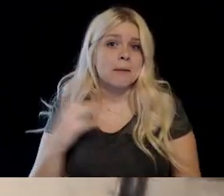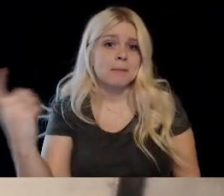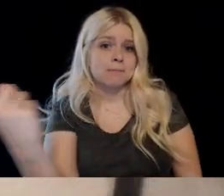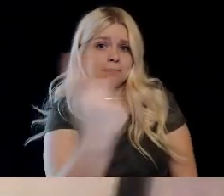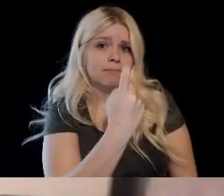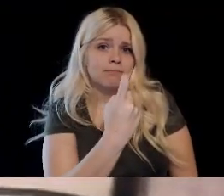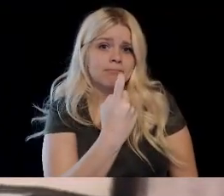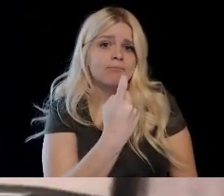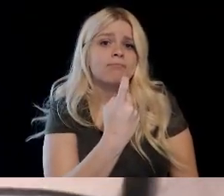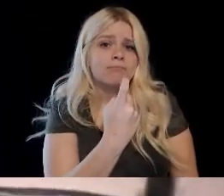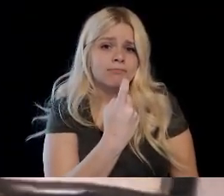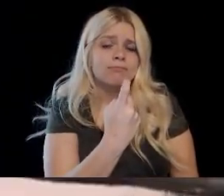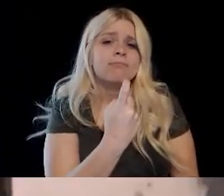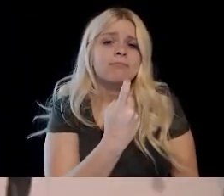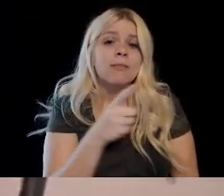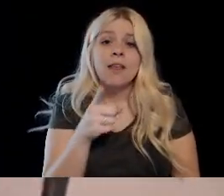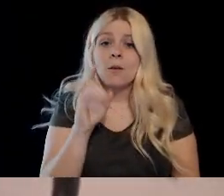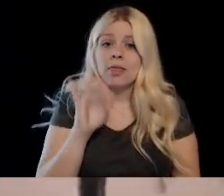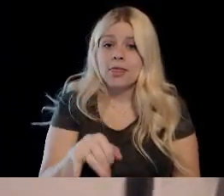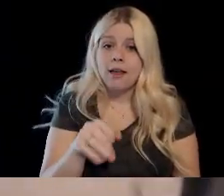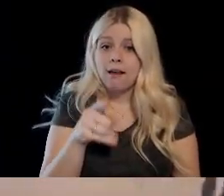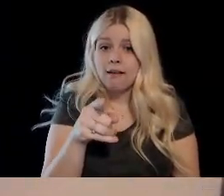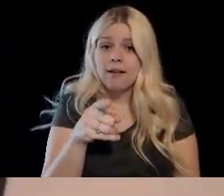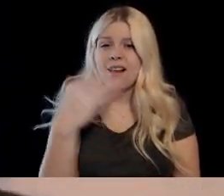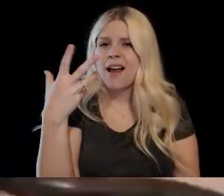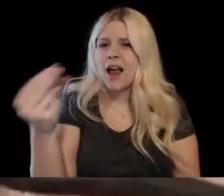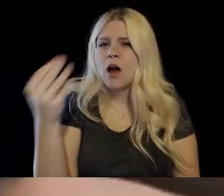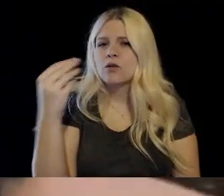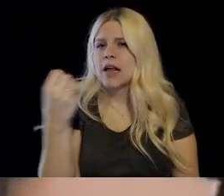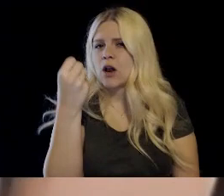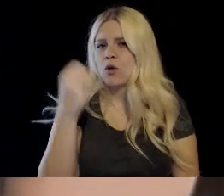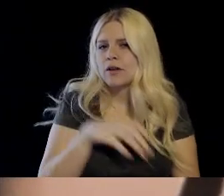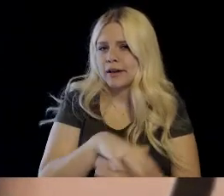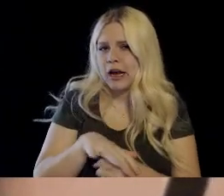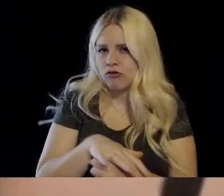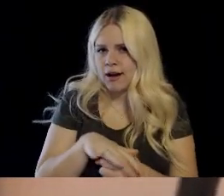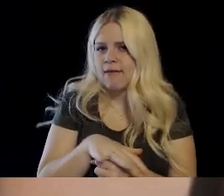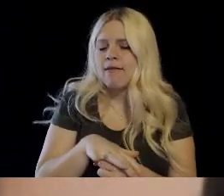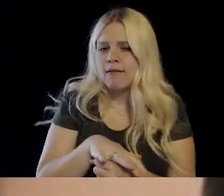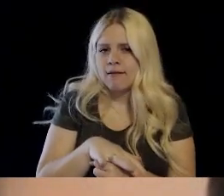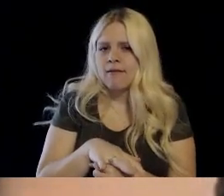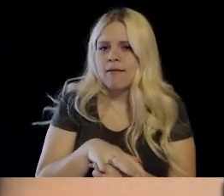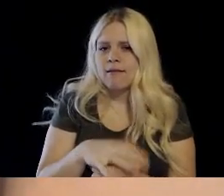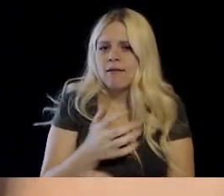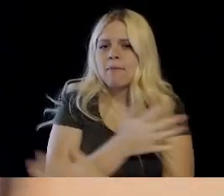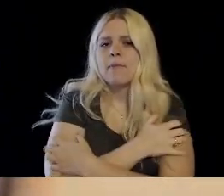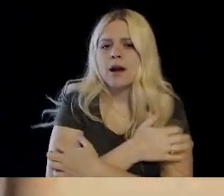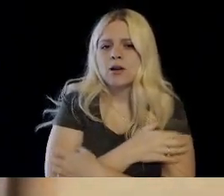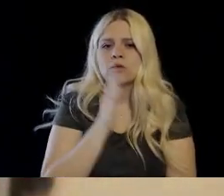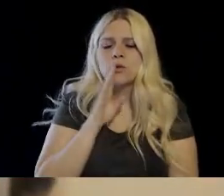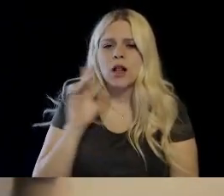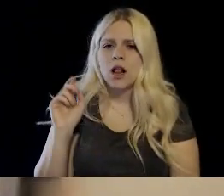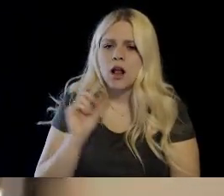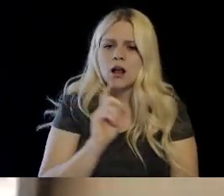that's opening goes into our outside holding area. So, that's just a space that we put bears in when we- Erica: Oh, did she skip them all?